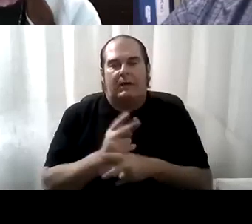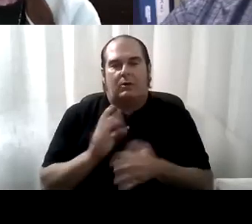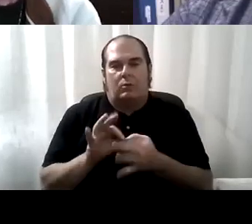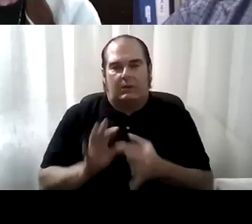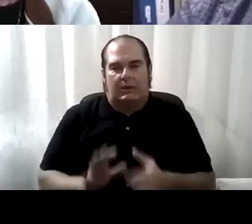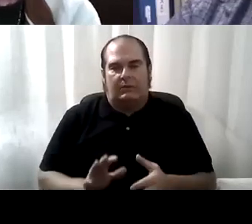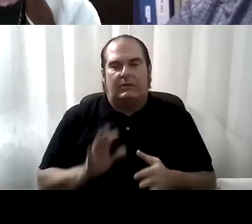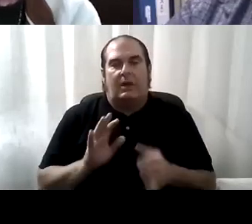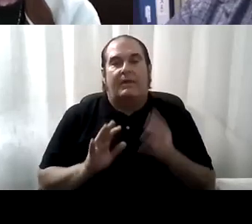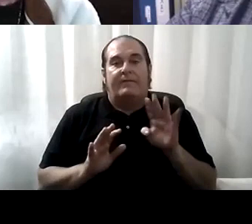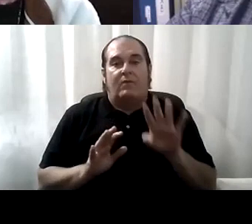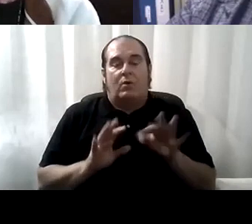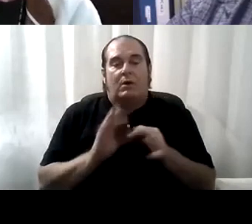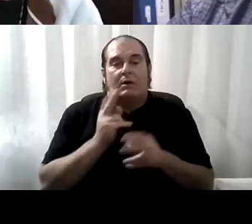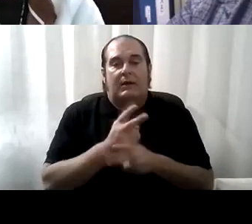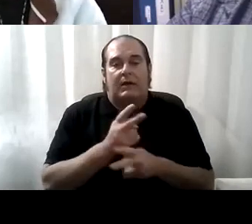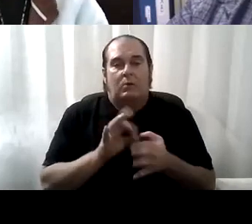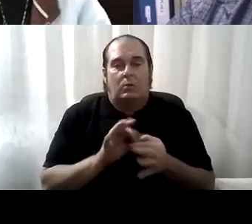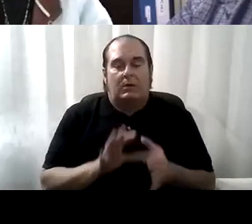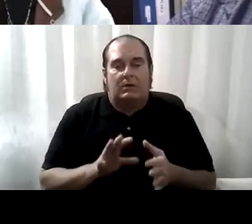Those coordinators complete care coordination assessments